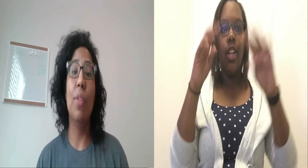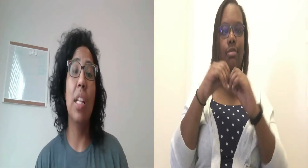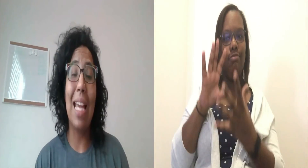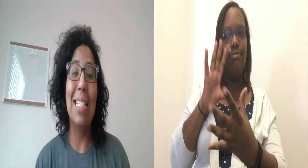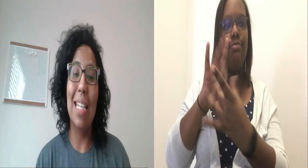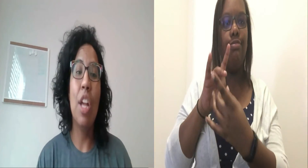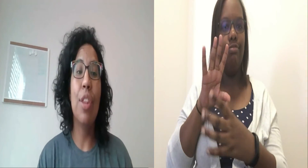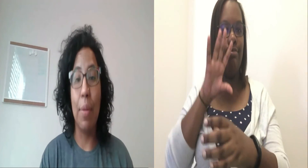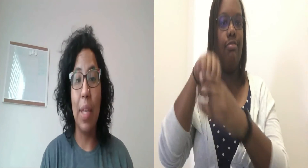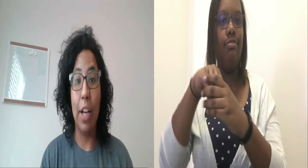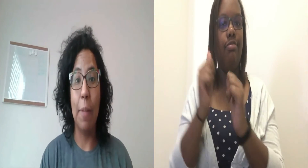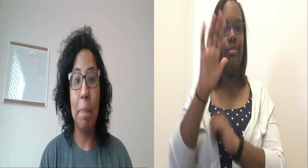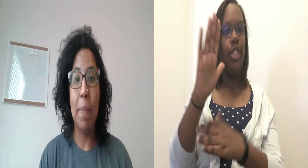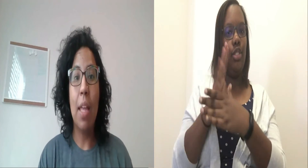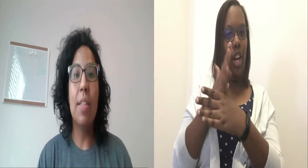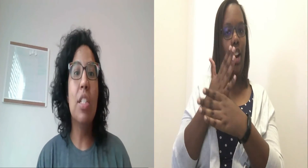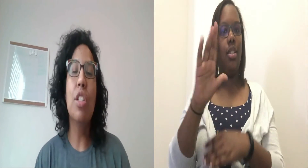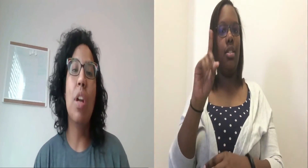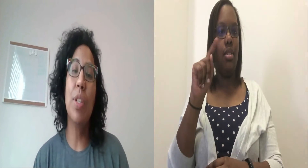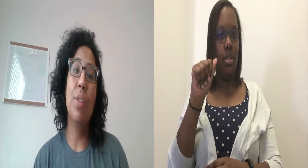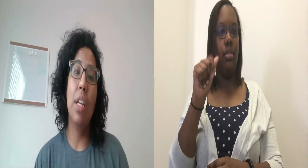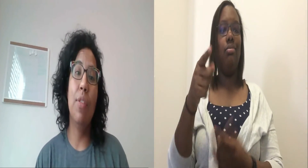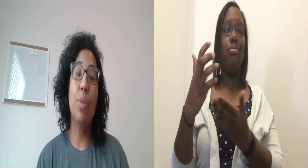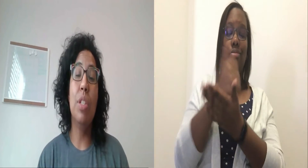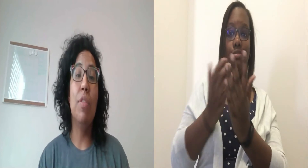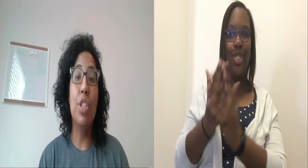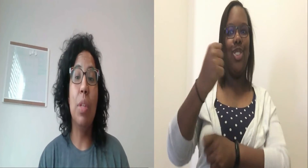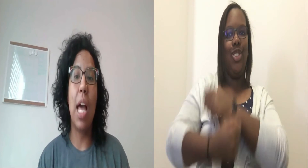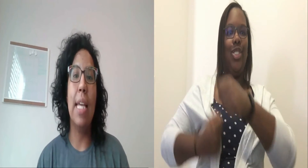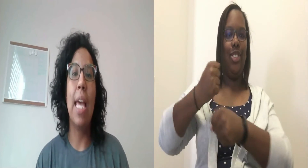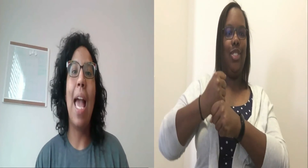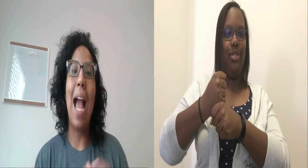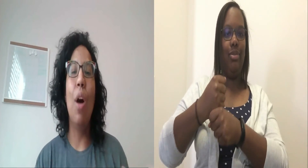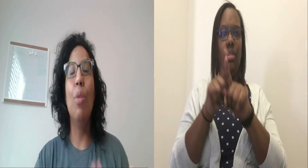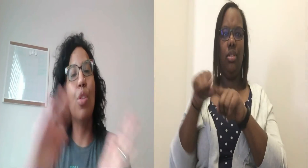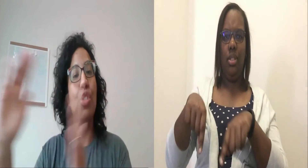have collected throughout the year. This is also an opportunity for you to visualize how you're